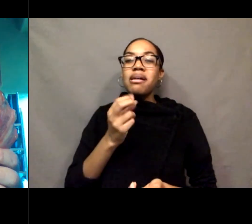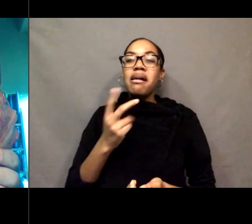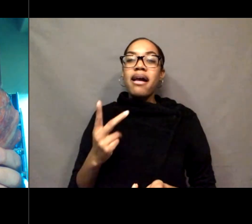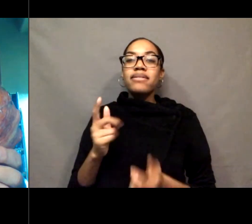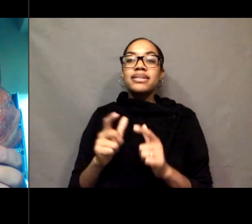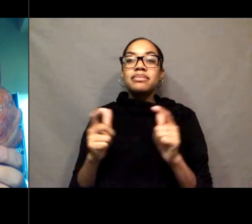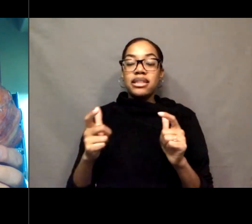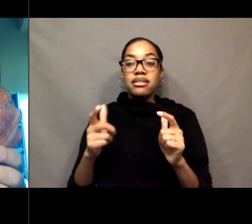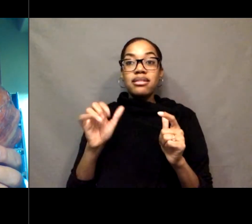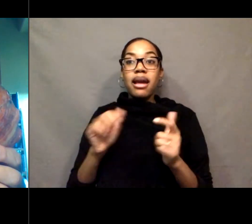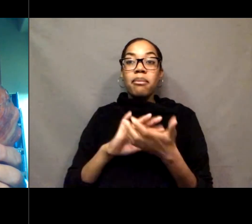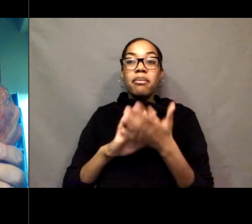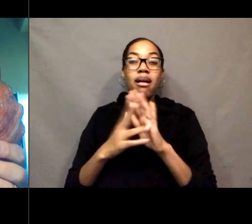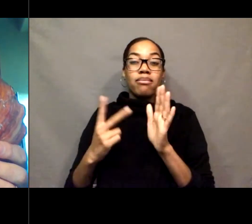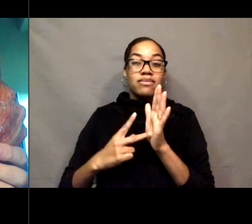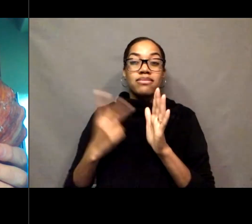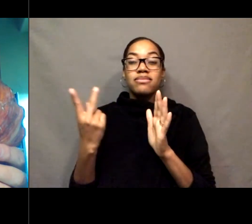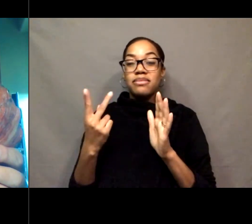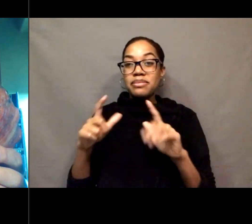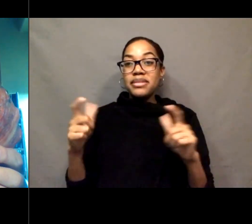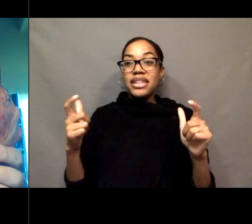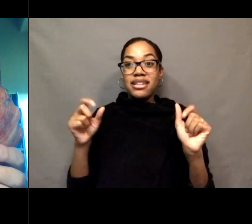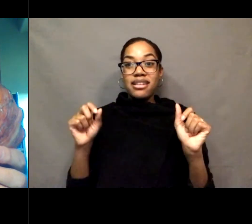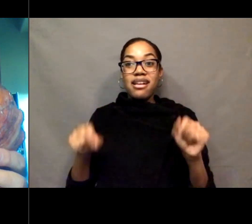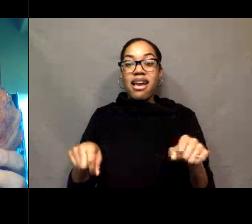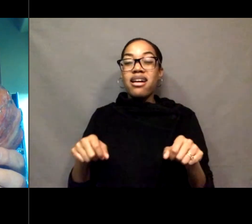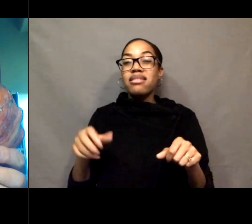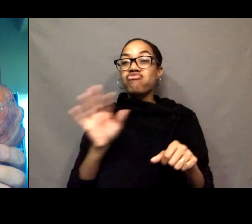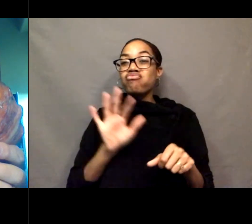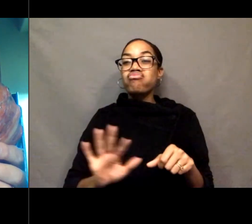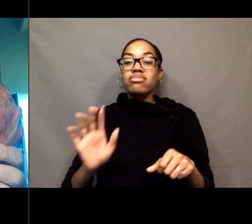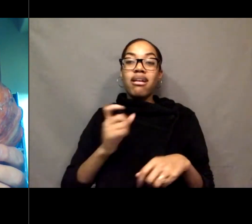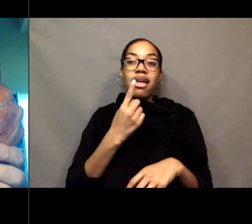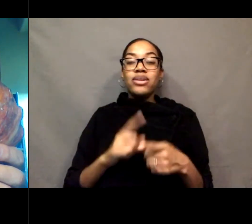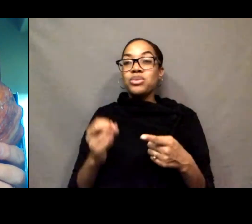These get to be 11, possibly 12 inches in diameter.